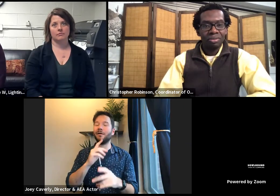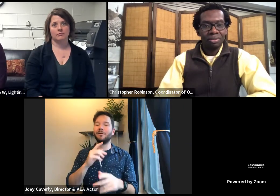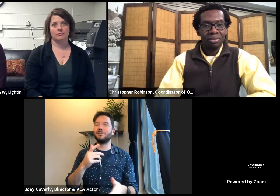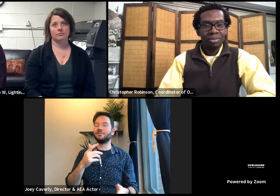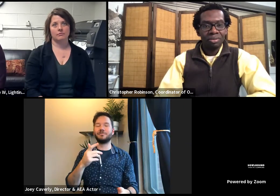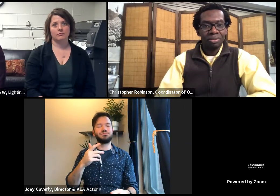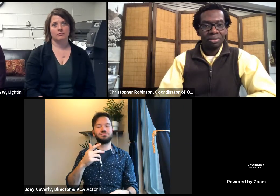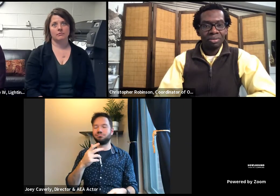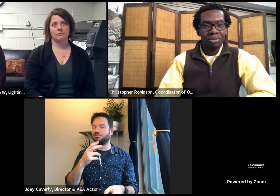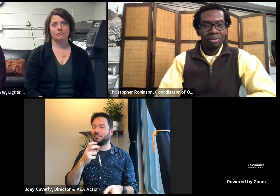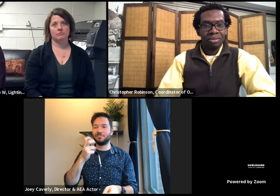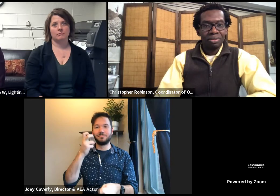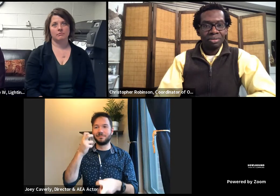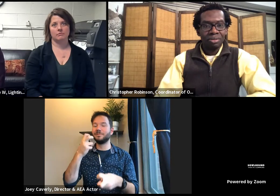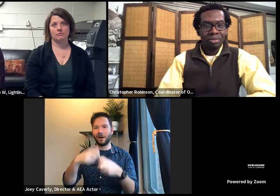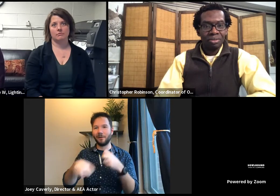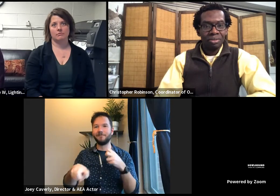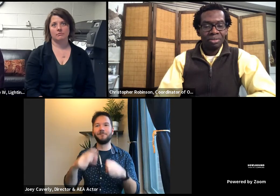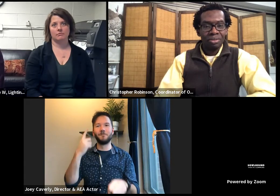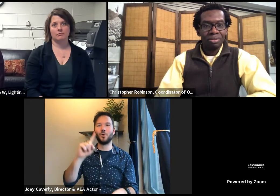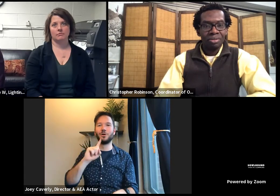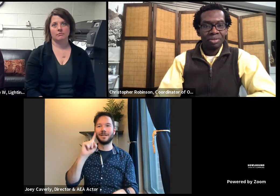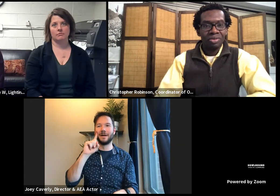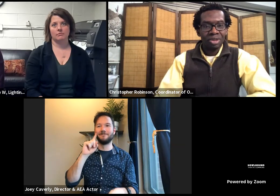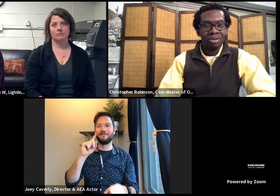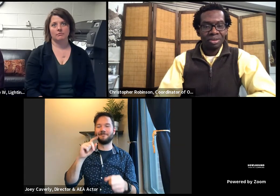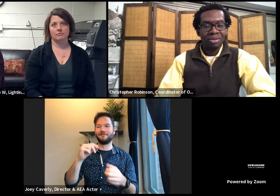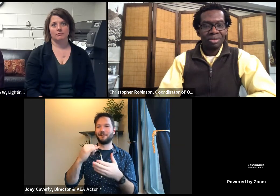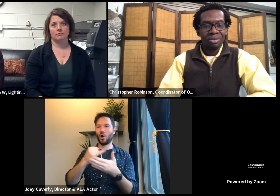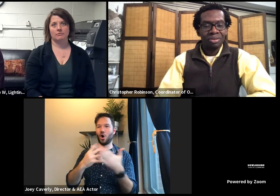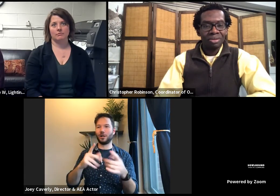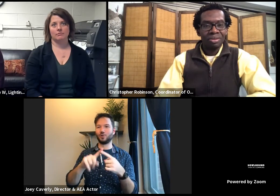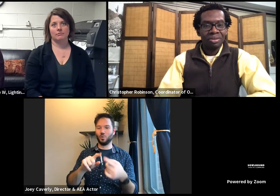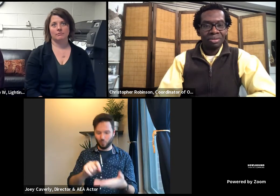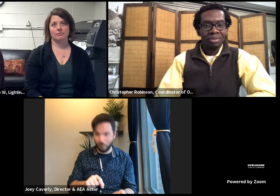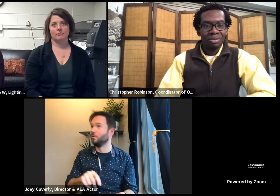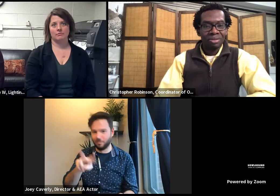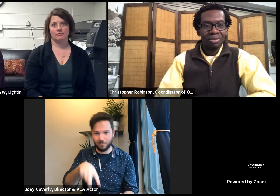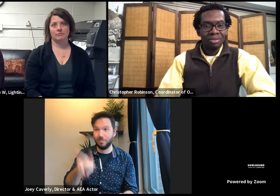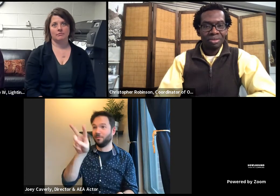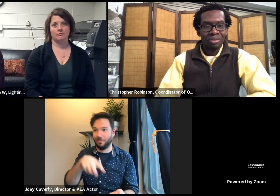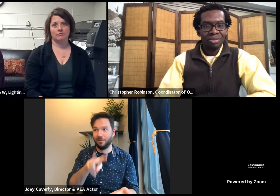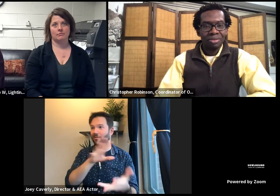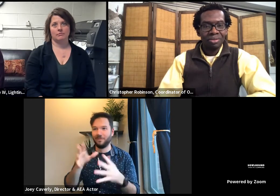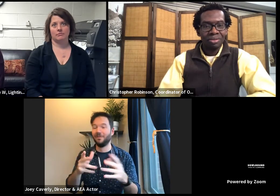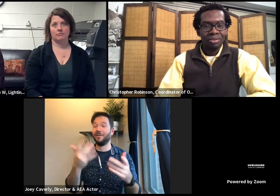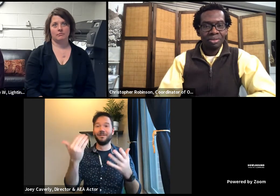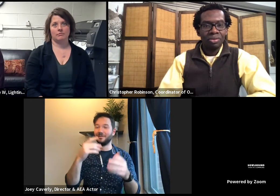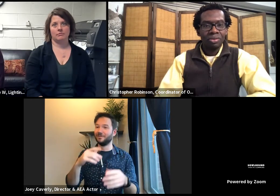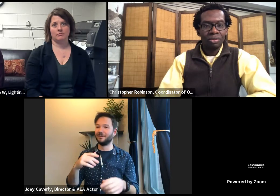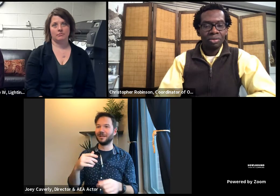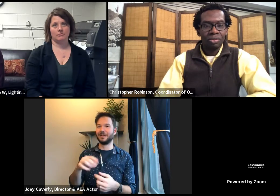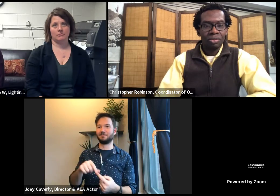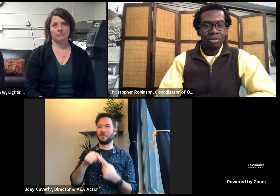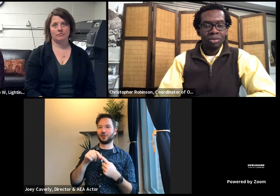in one particular sentence on page whatever. It's difficult for a deaf artist to take those notes